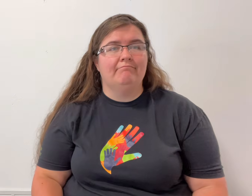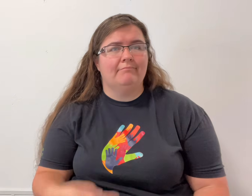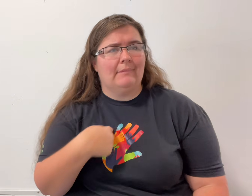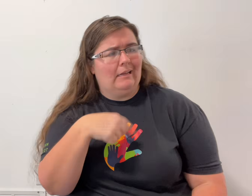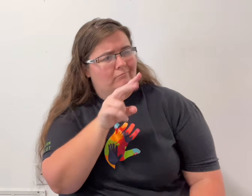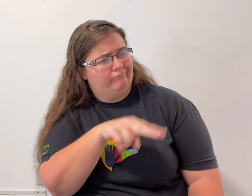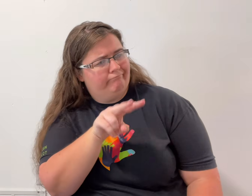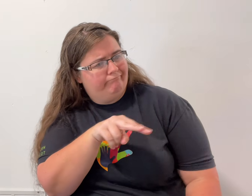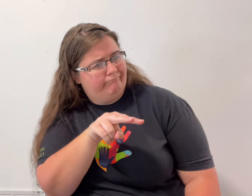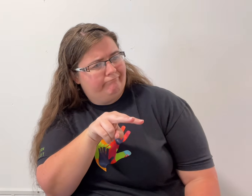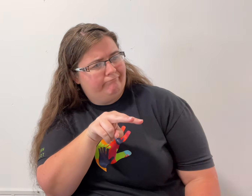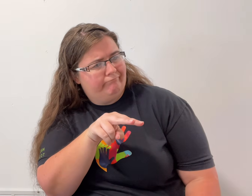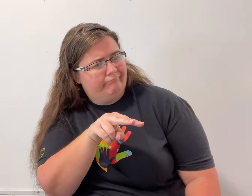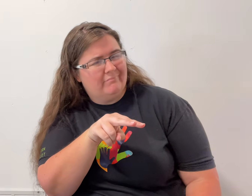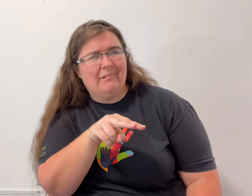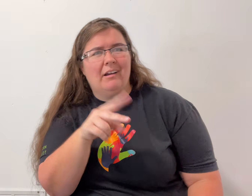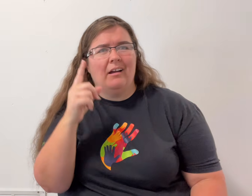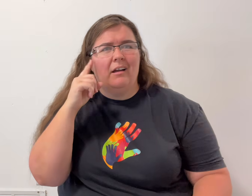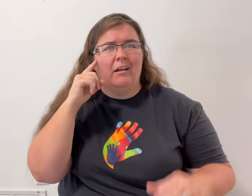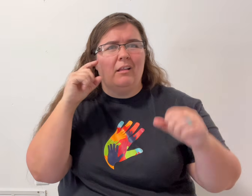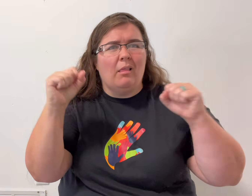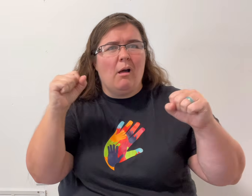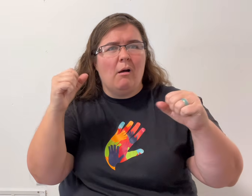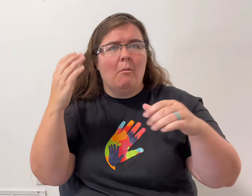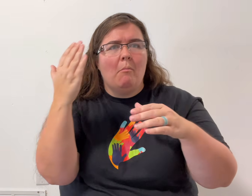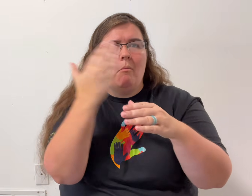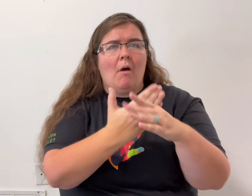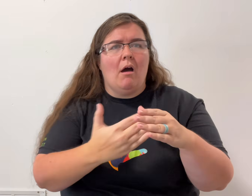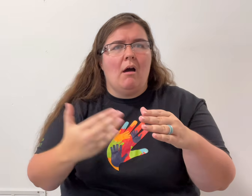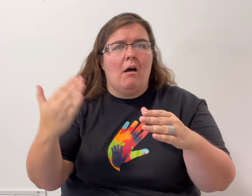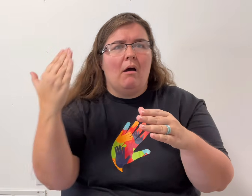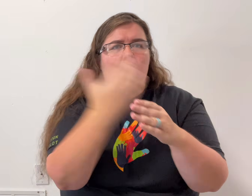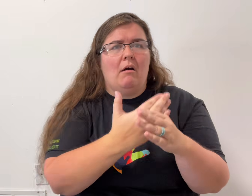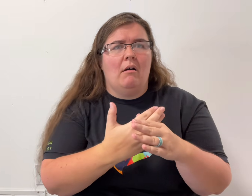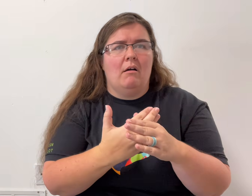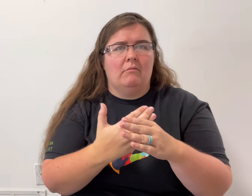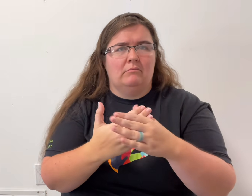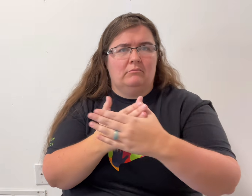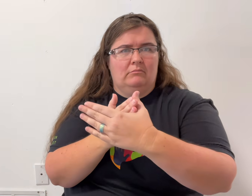ME WATCHING LOUD-NOISE BOTHERS him.